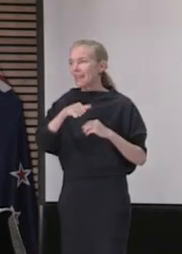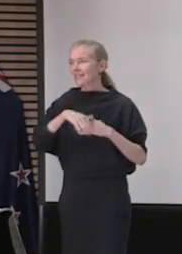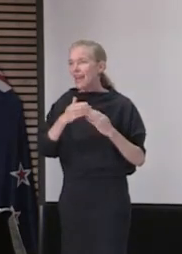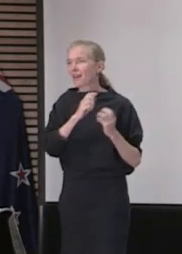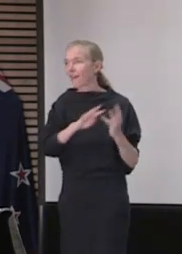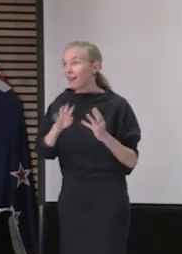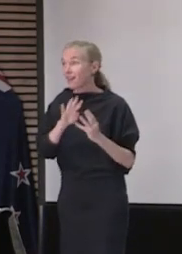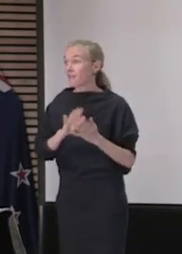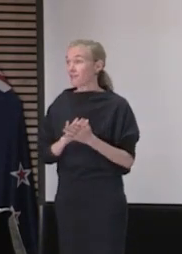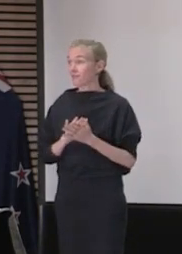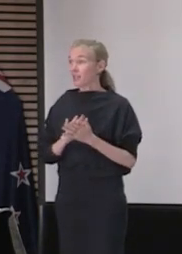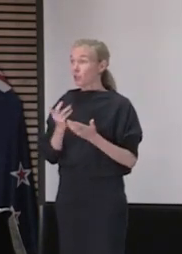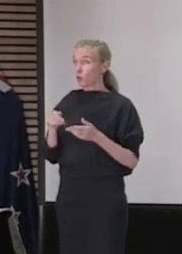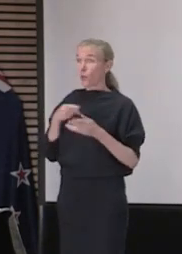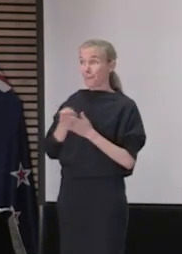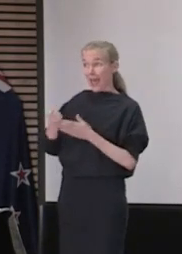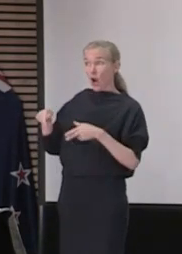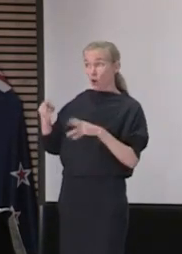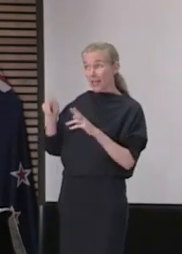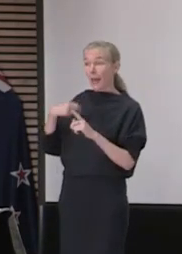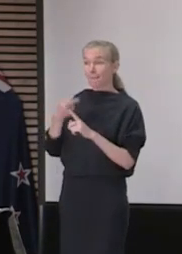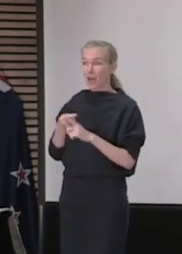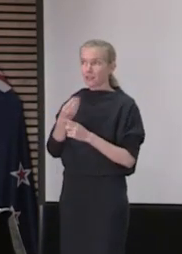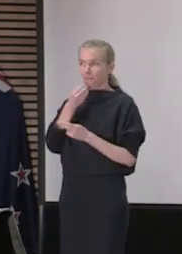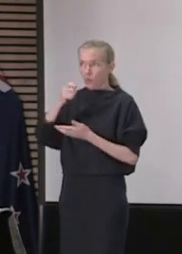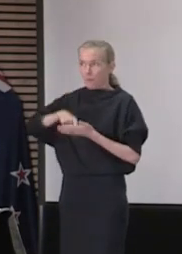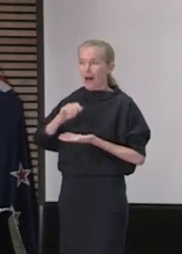Very last. PM, I have aquestion from the southernnews room. The block cluster -was it linked to internationaltravel?